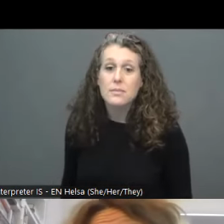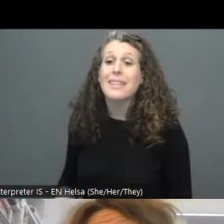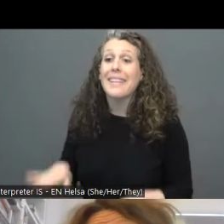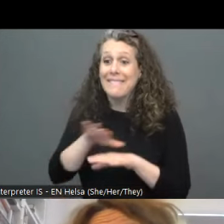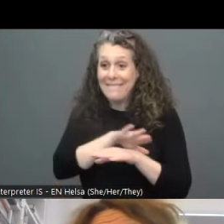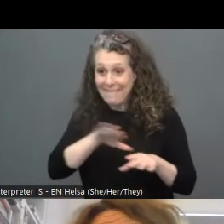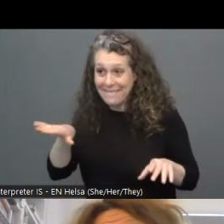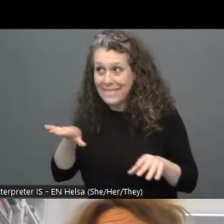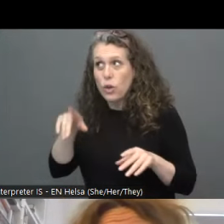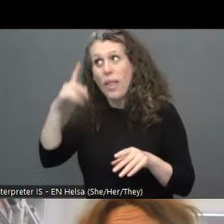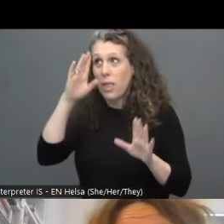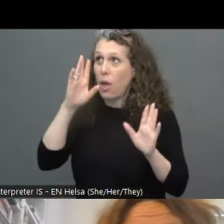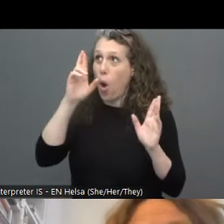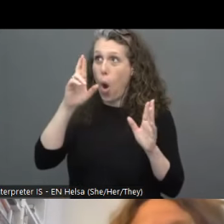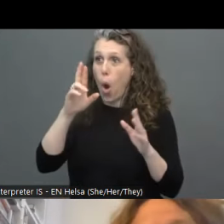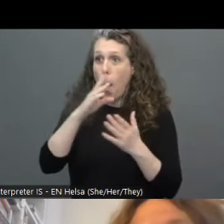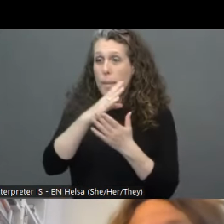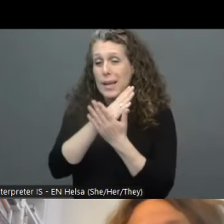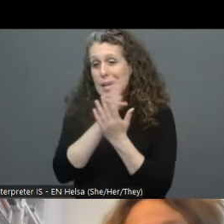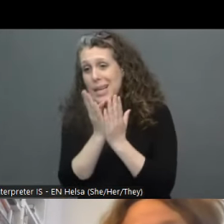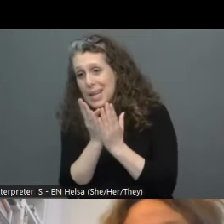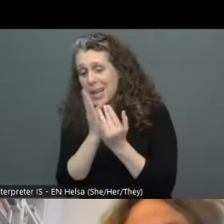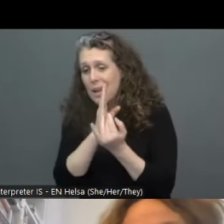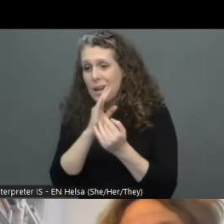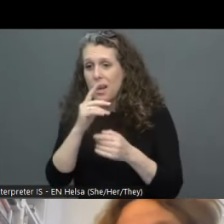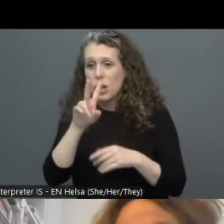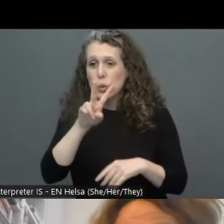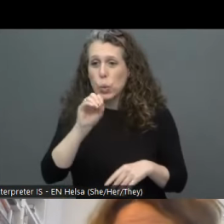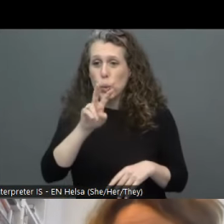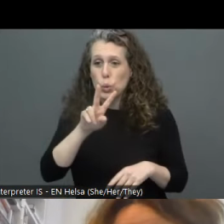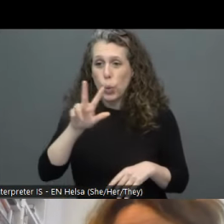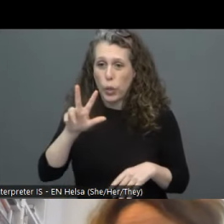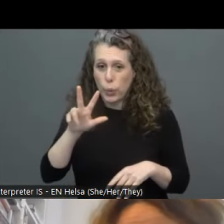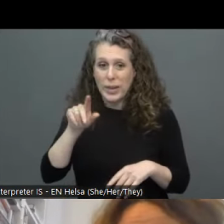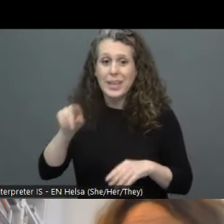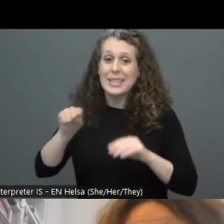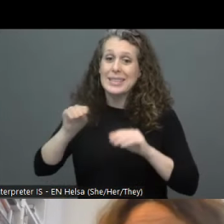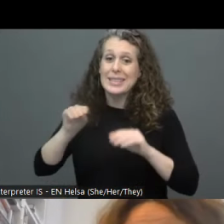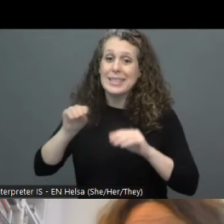end of this year, December, on the dissemination and publication of all